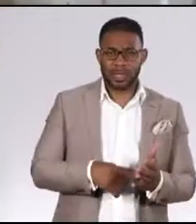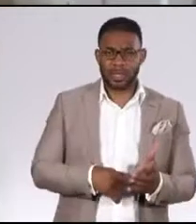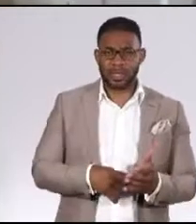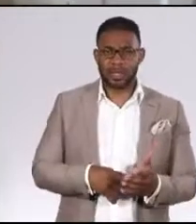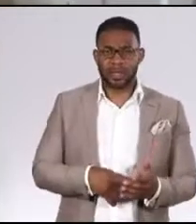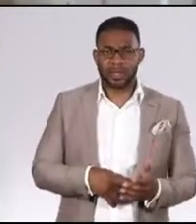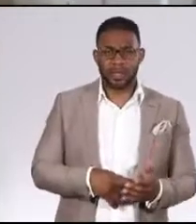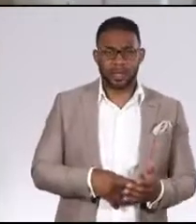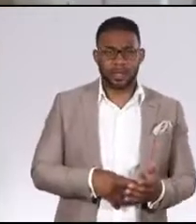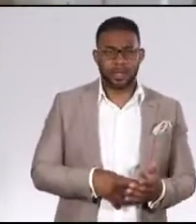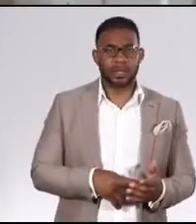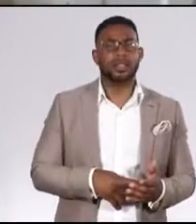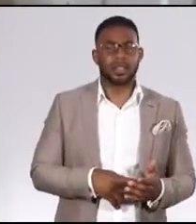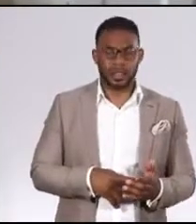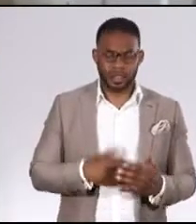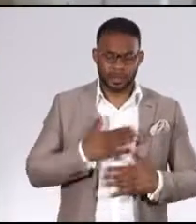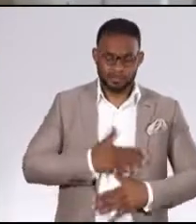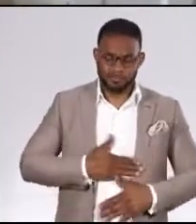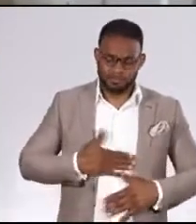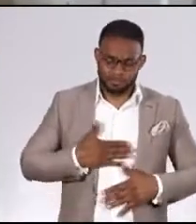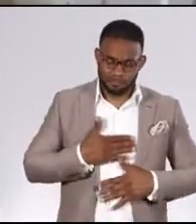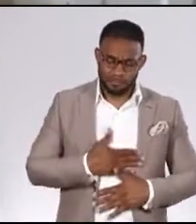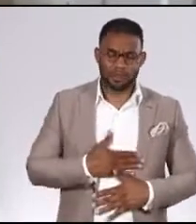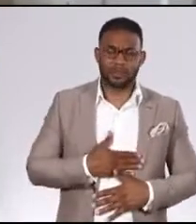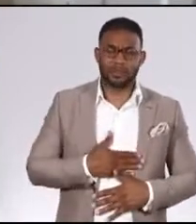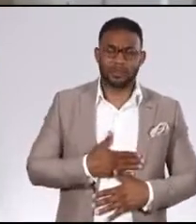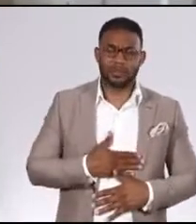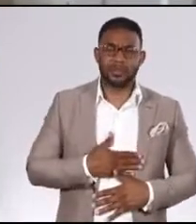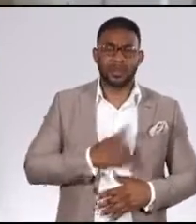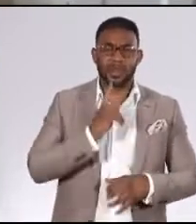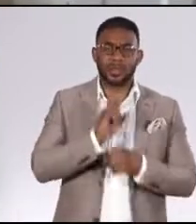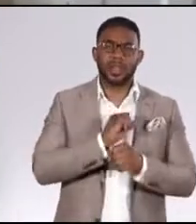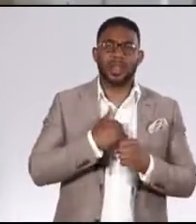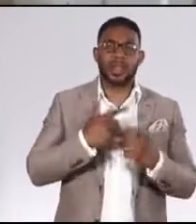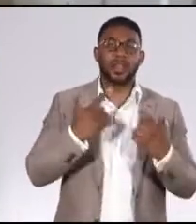tremendously appreciated, uh it really has enormous value to us.